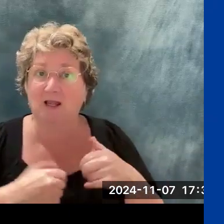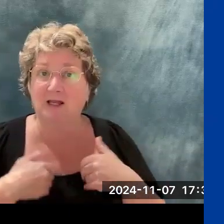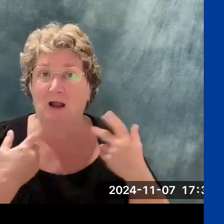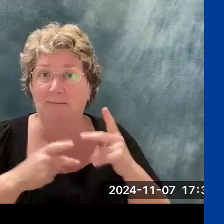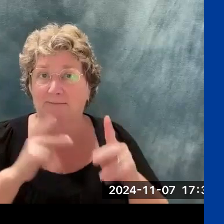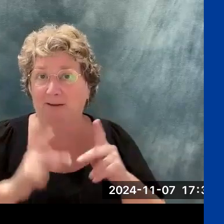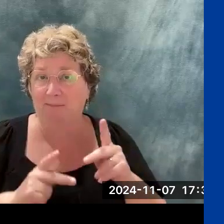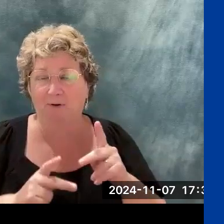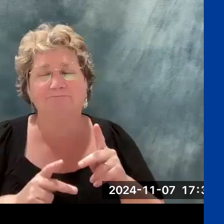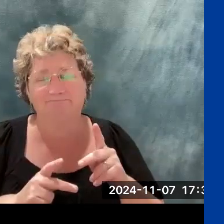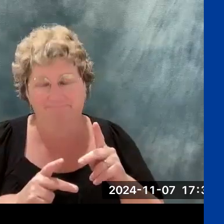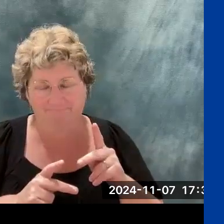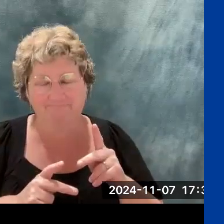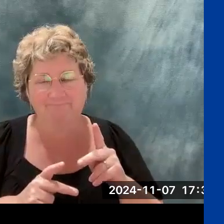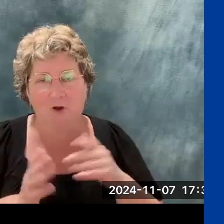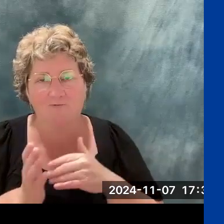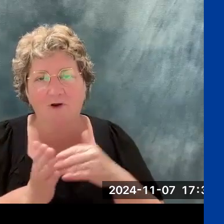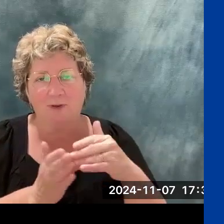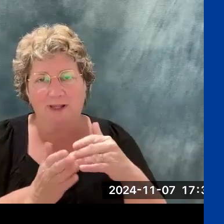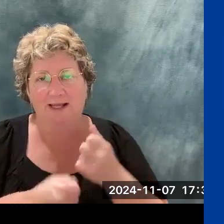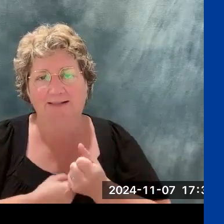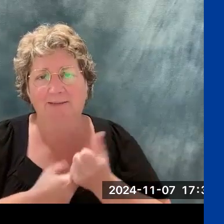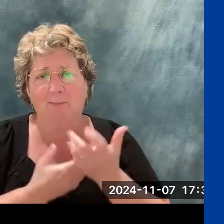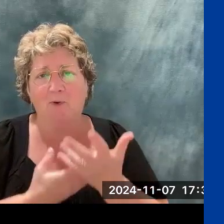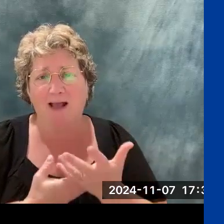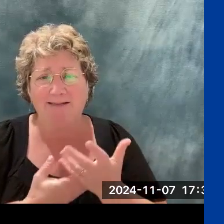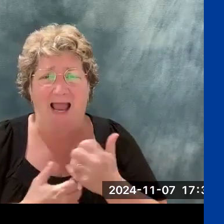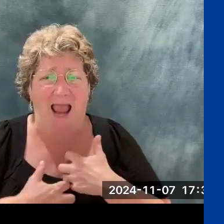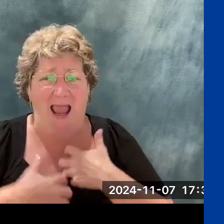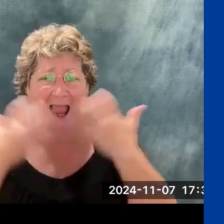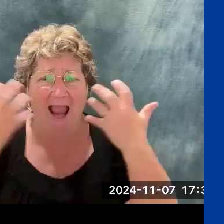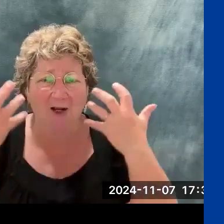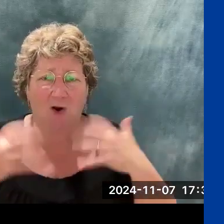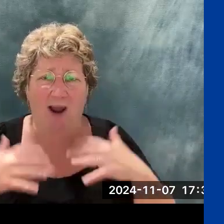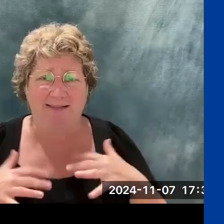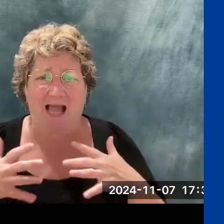grief or anxiety or frustration or inability to focus.